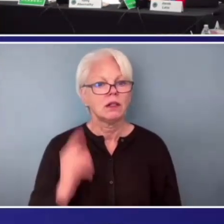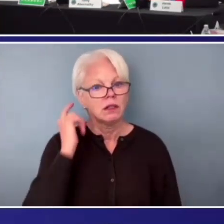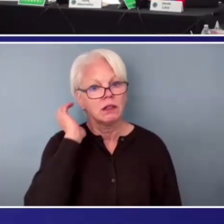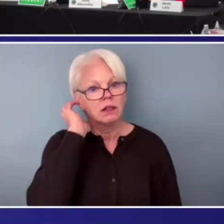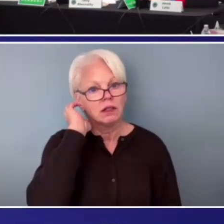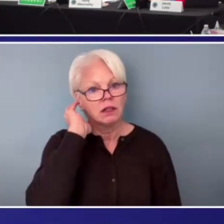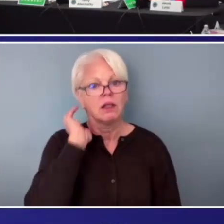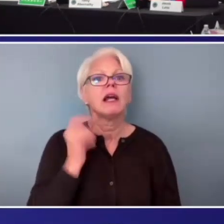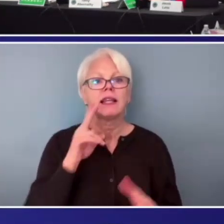Let us look at the reg text real quick.